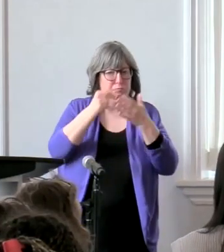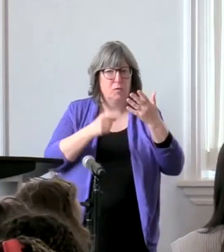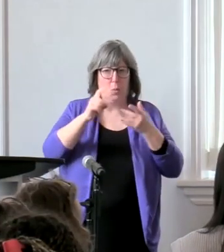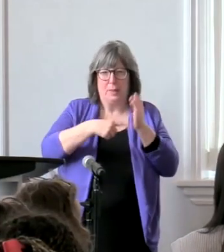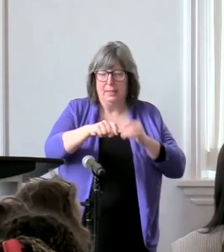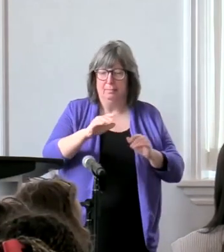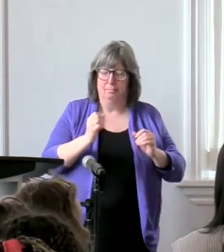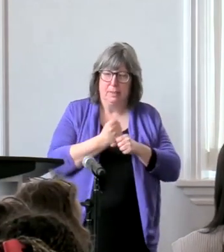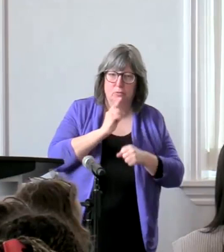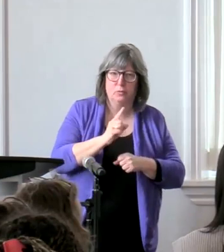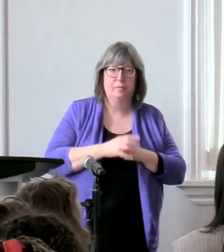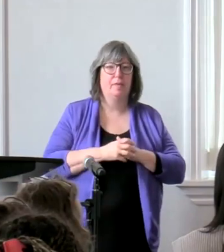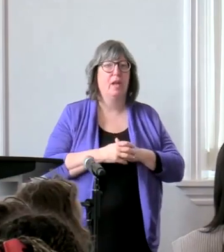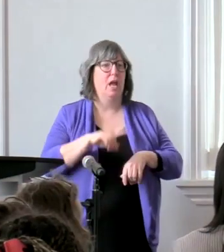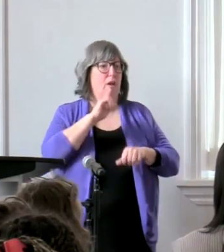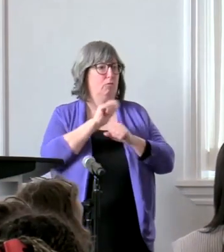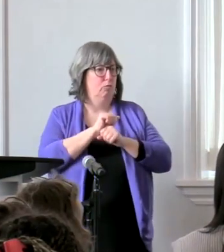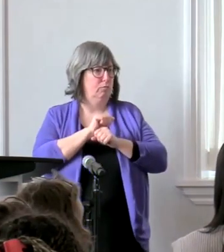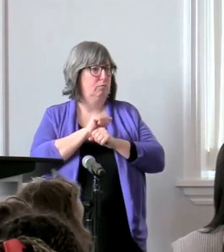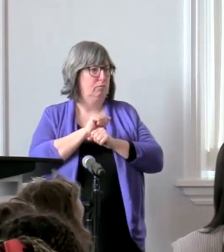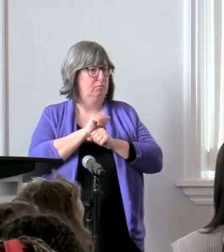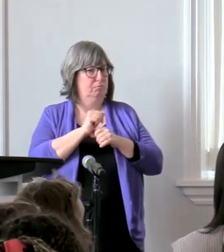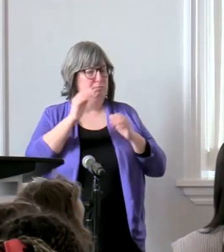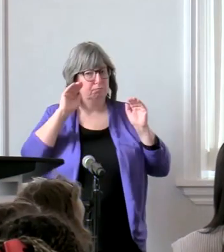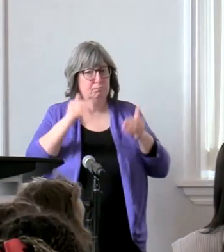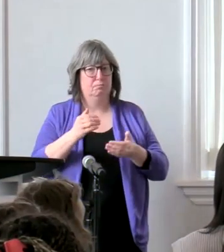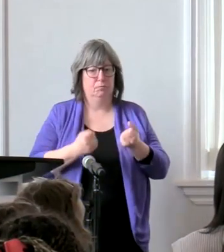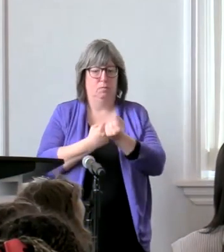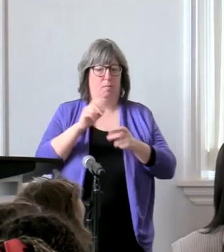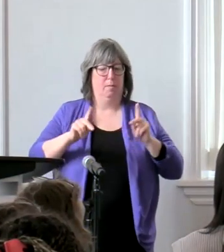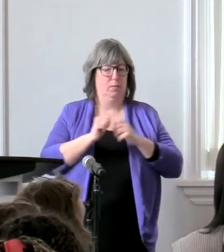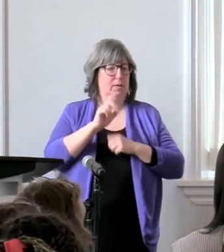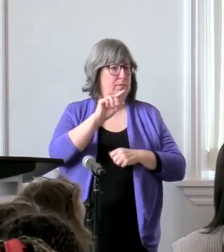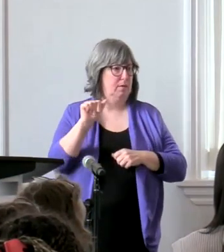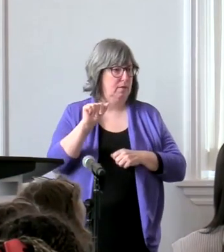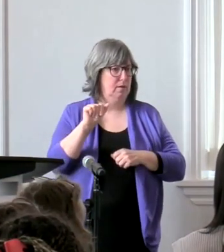And 2, true dedication to supporting persons with disabilities